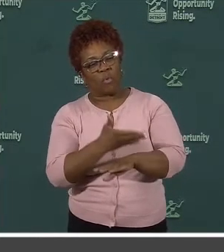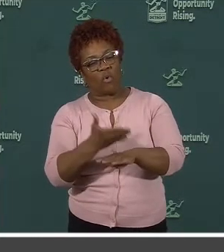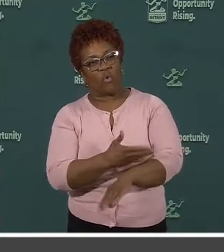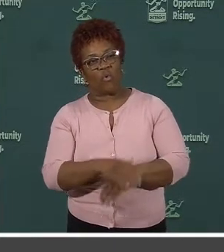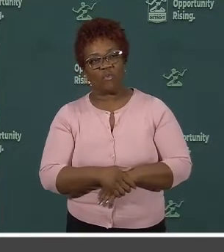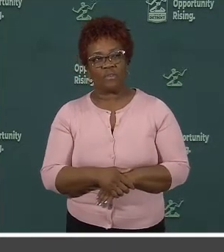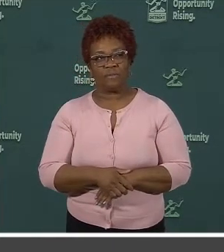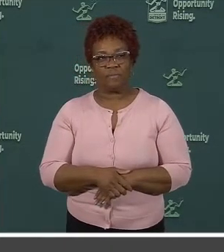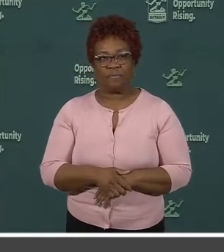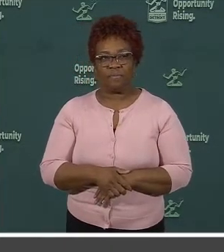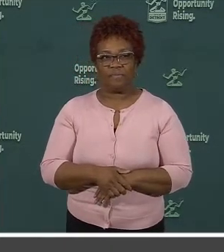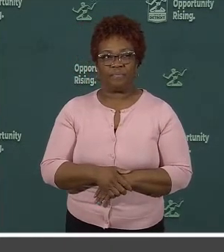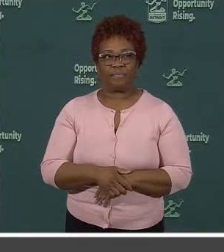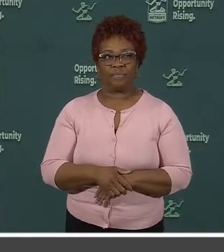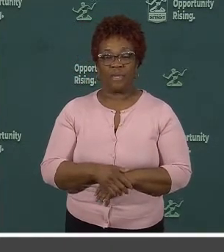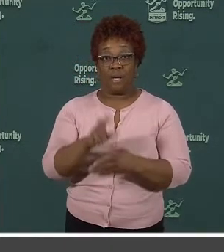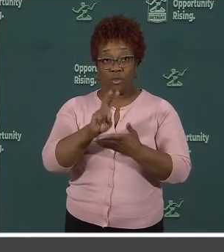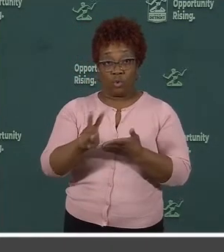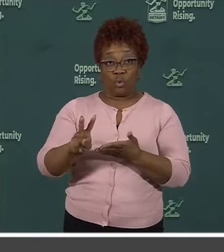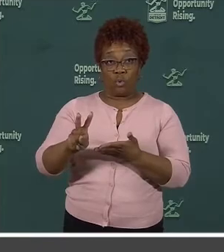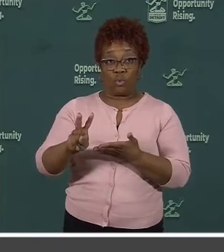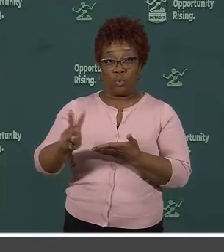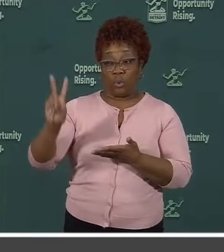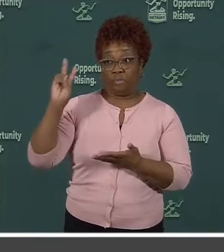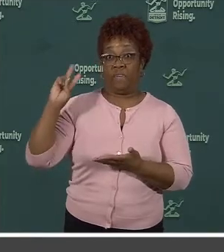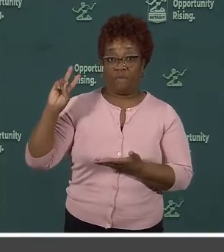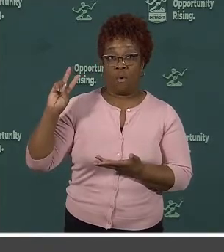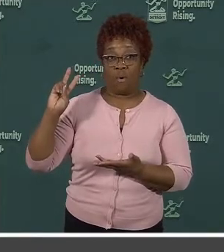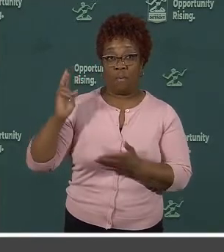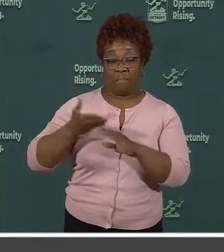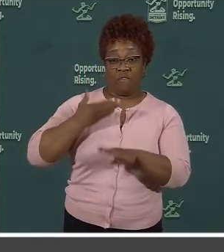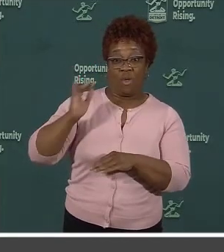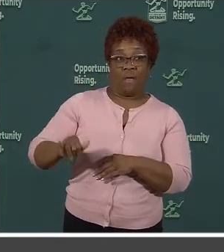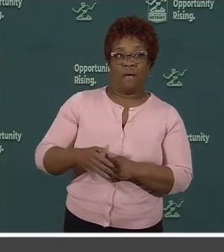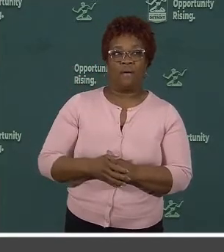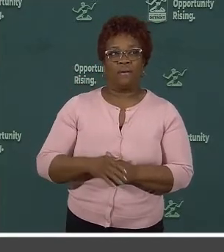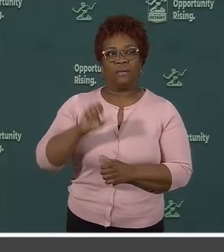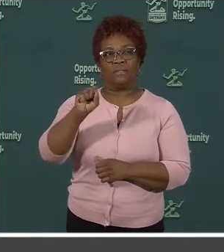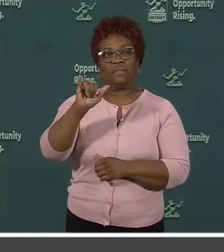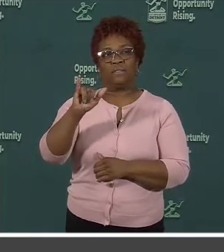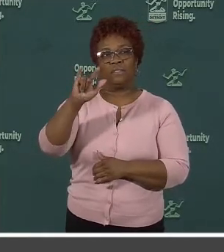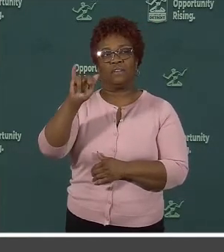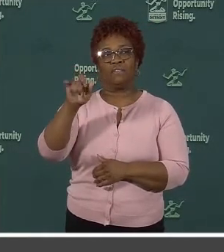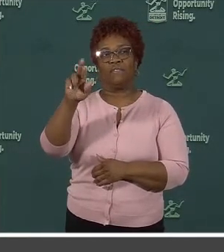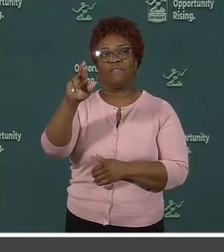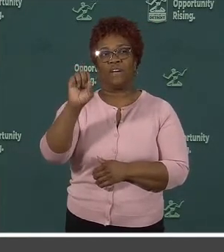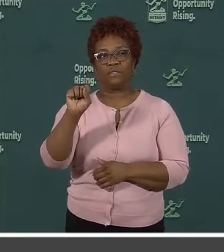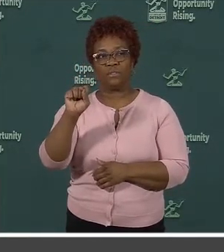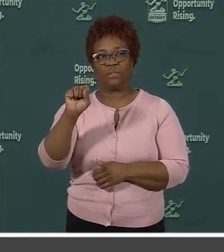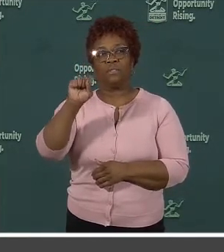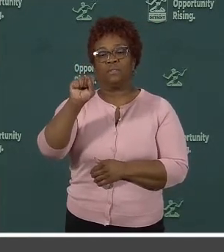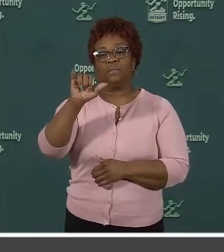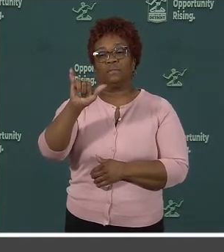WEEKS BEFORE SYLVESTER HESTER THE MAJORITY OWNER AND LEADER OF L.M. THEY'RE MAKING SEATS